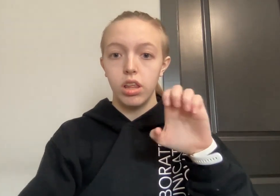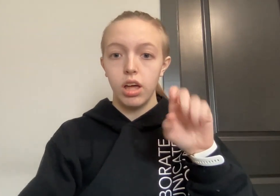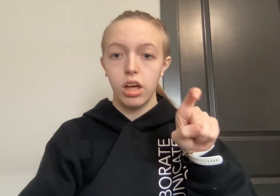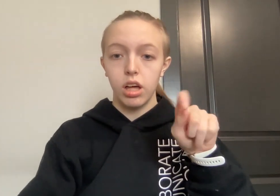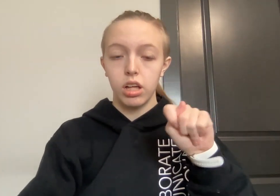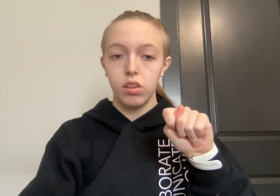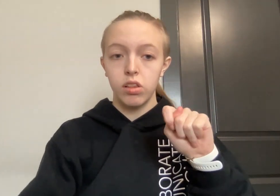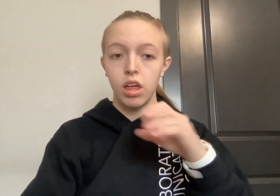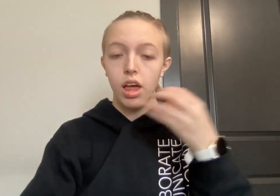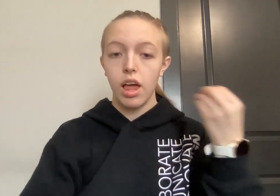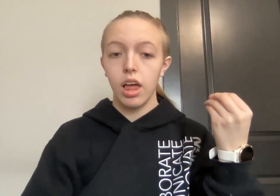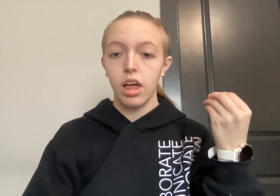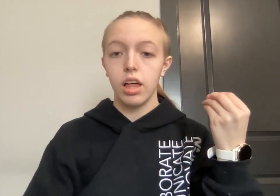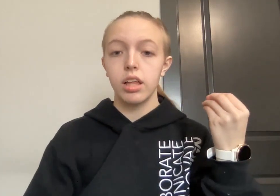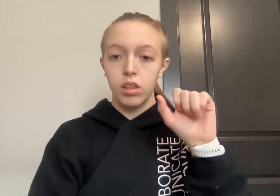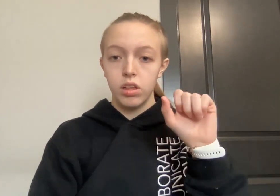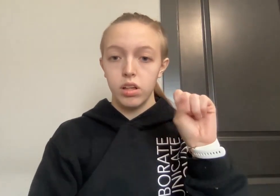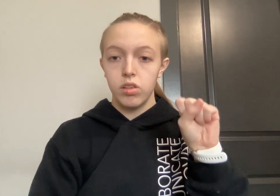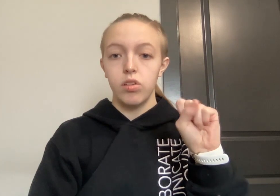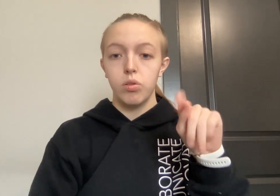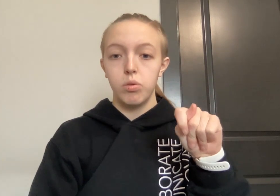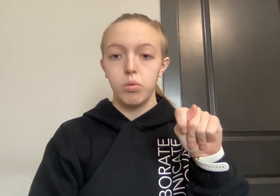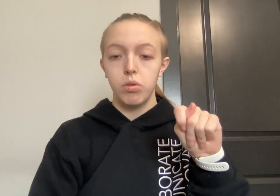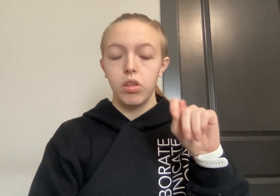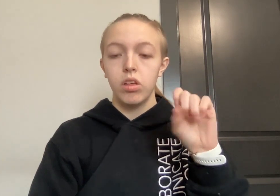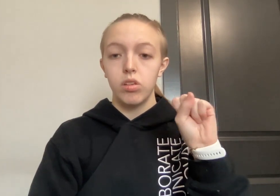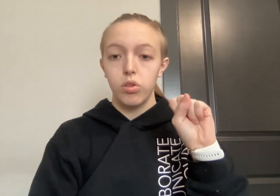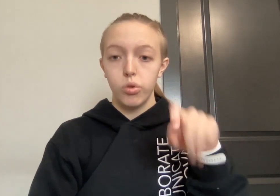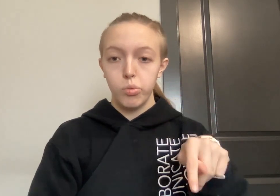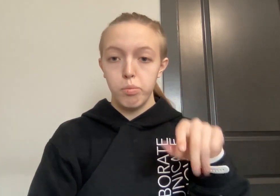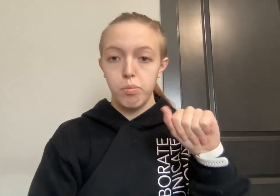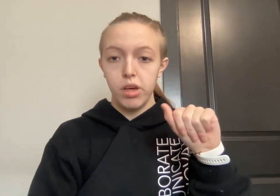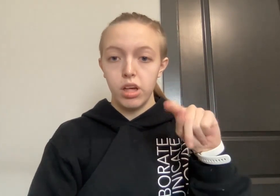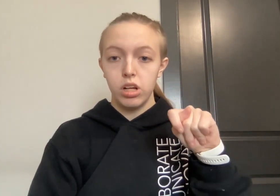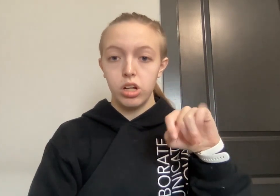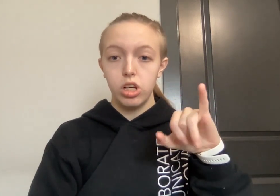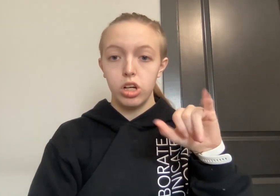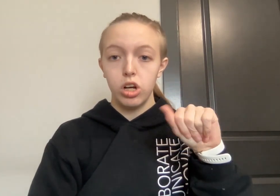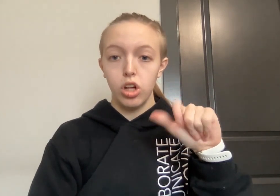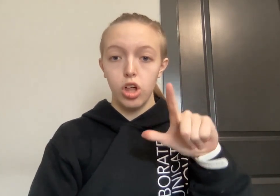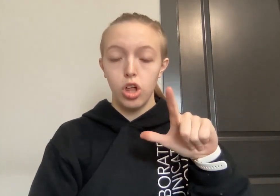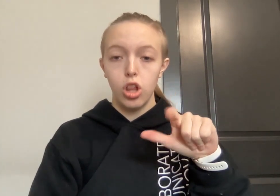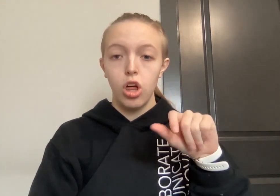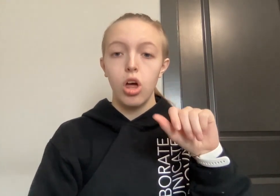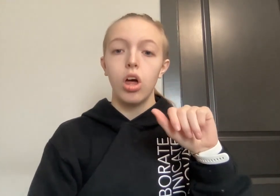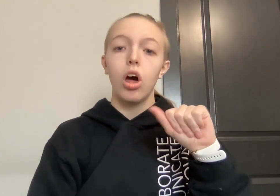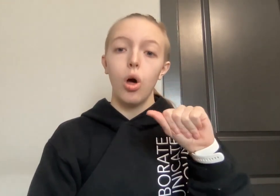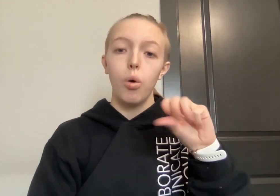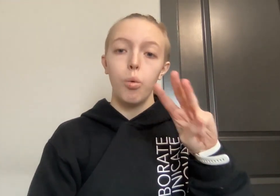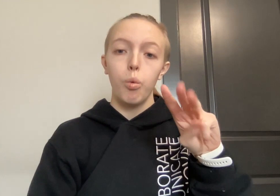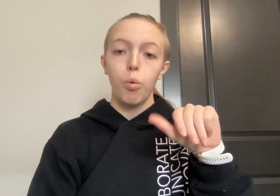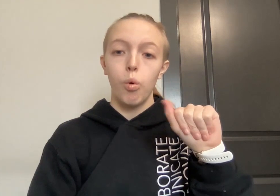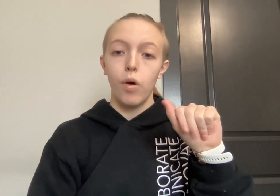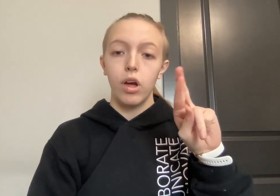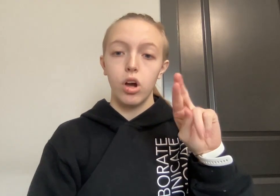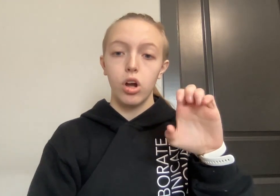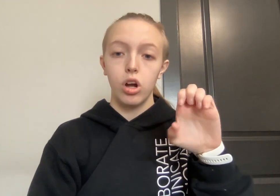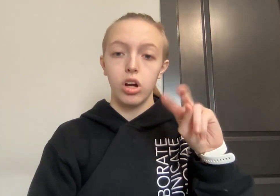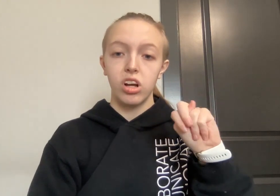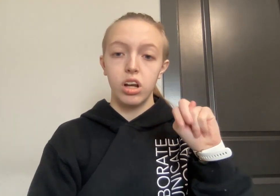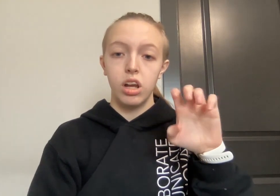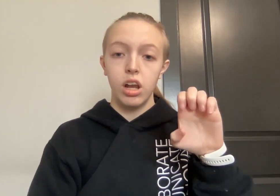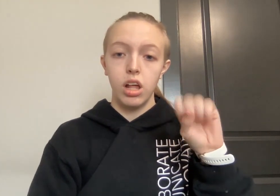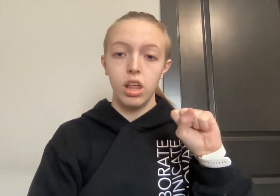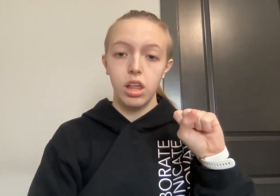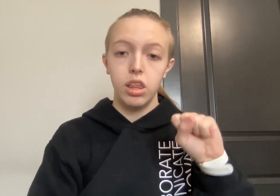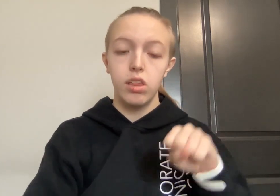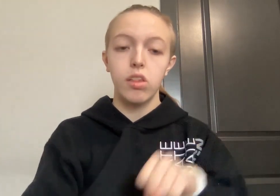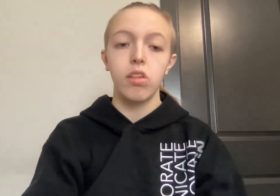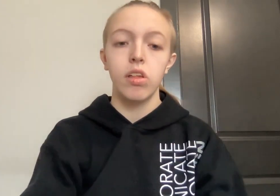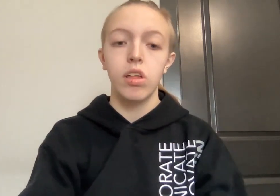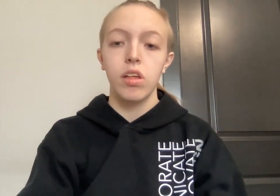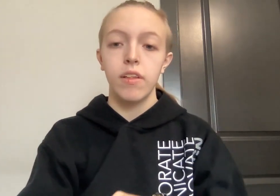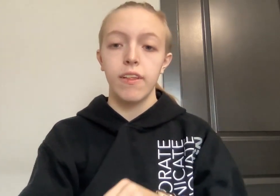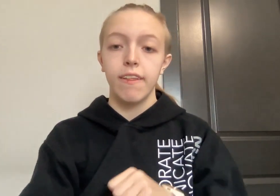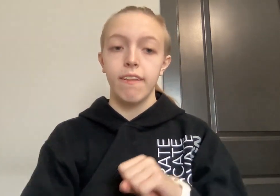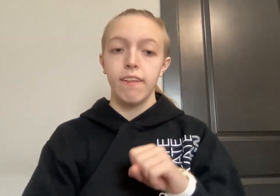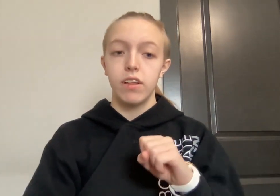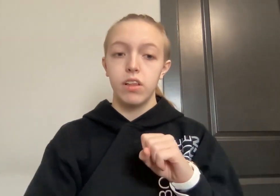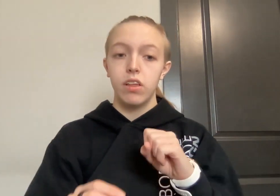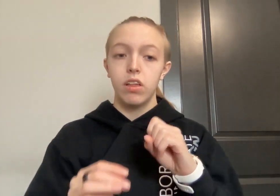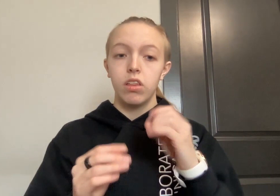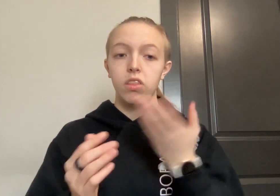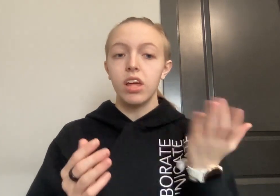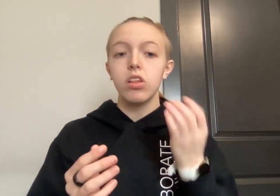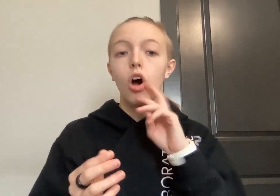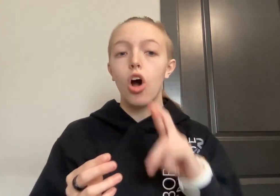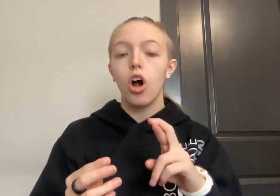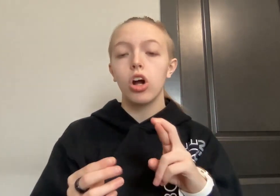and spacial awareness of where things are.